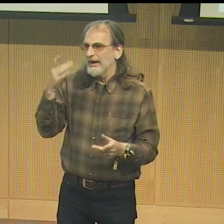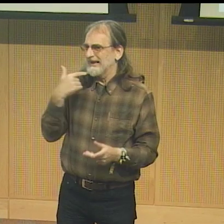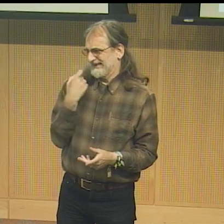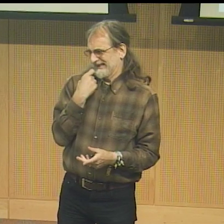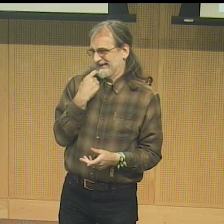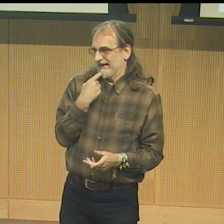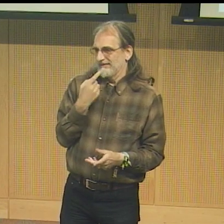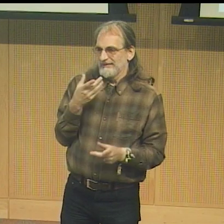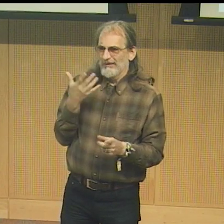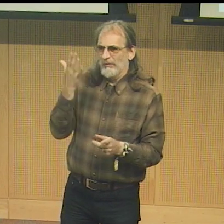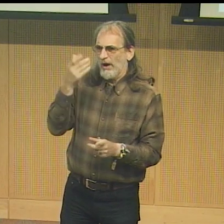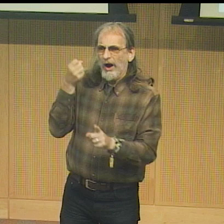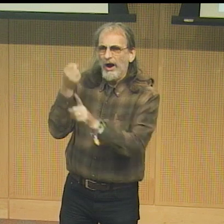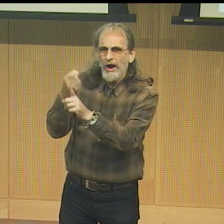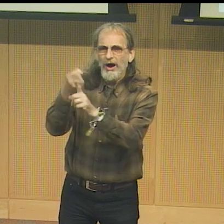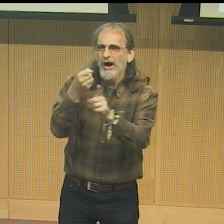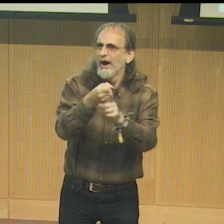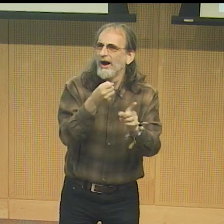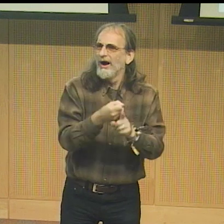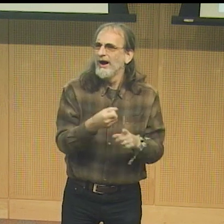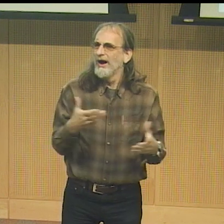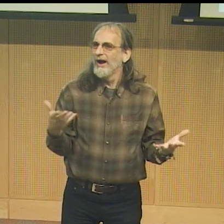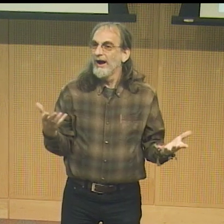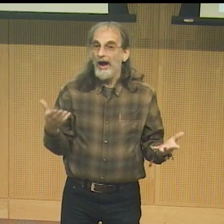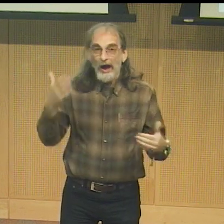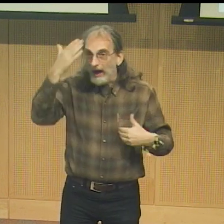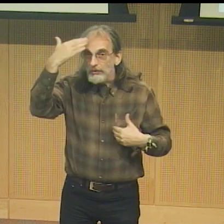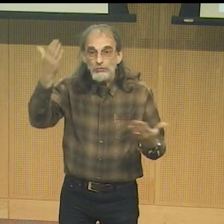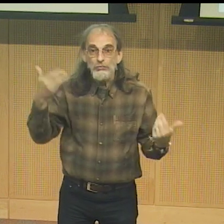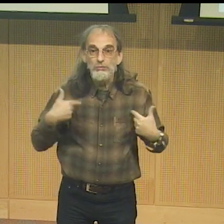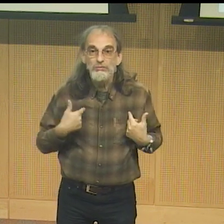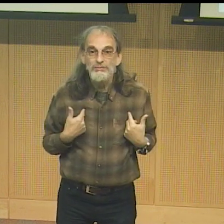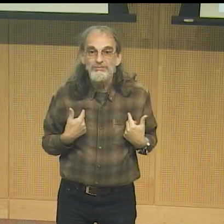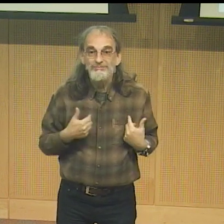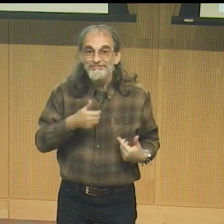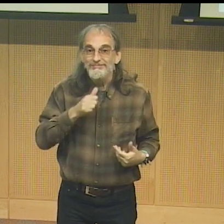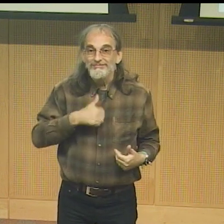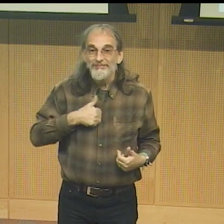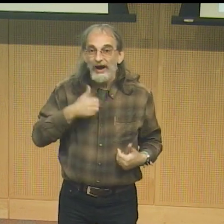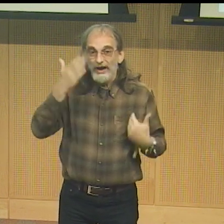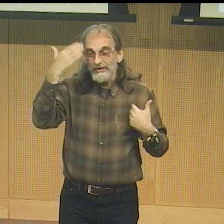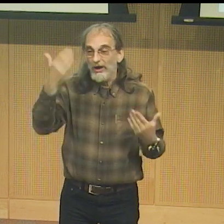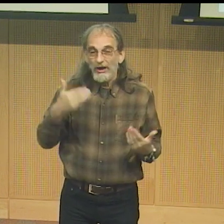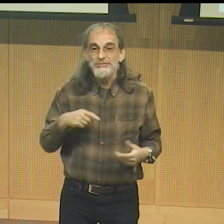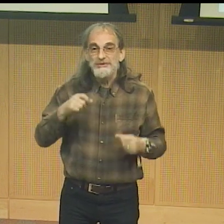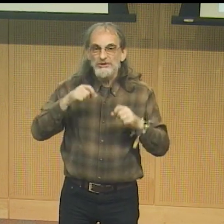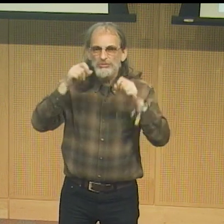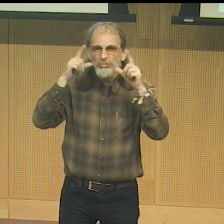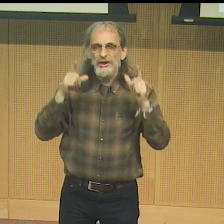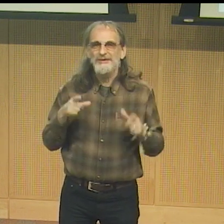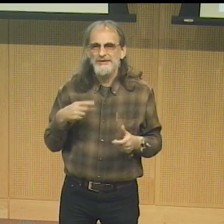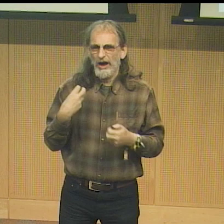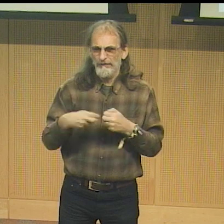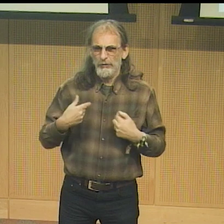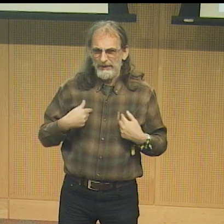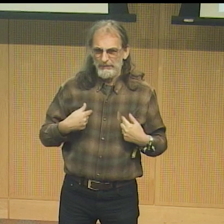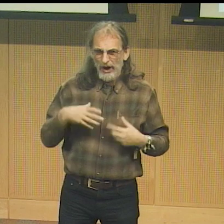If you wonder why there's had such an impact, I apologize in saying I don't have an answer. I'm amazed by it myself.